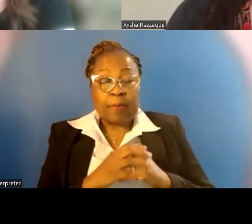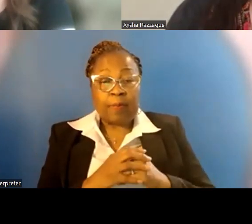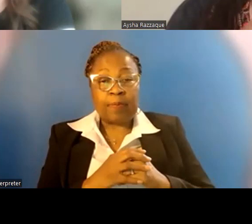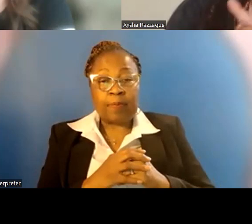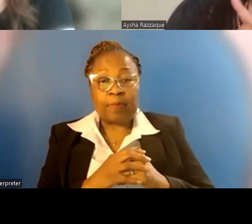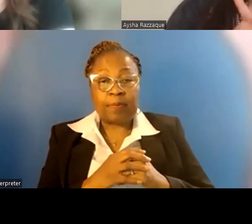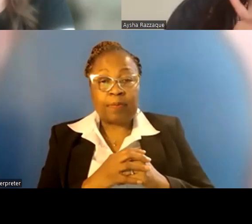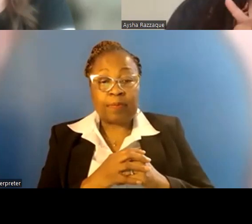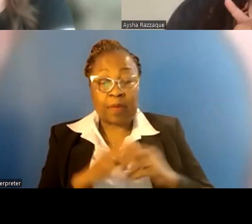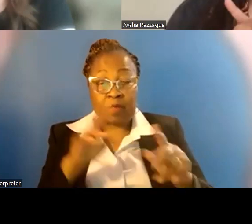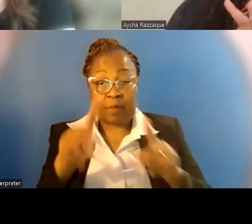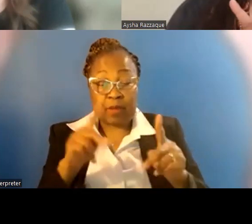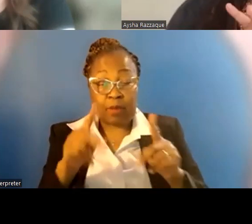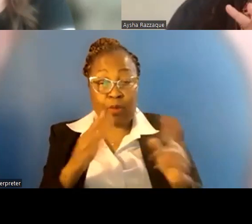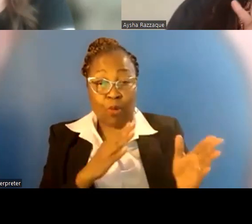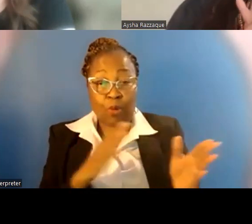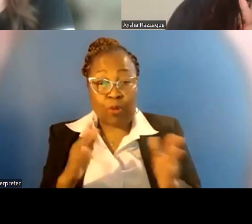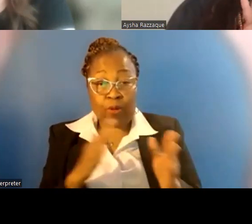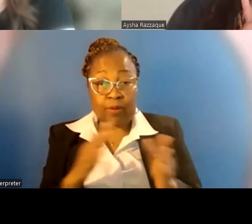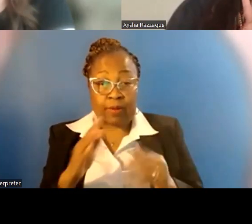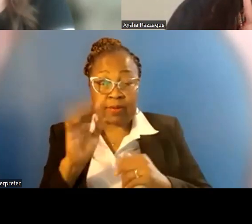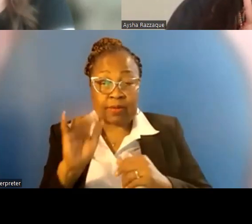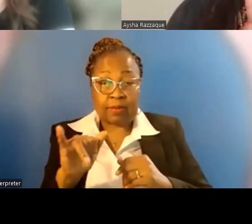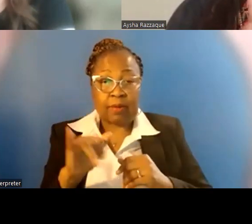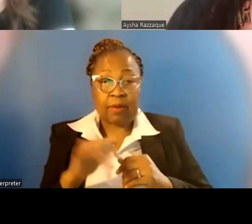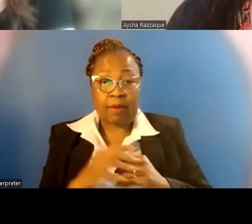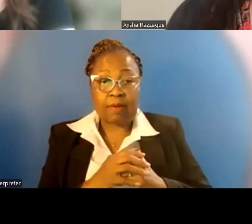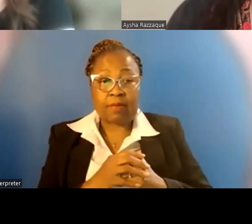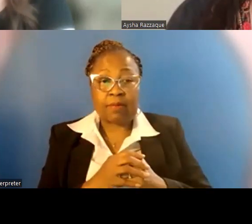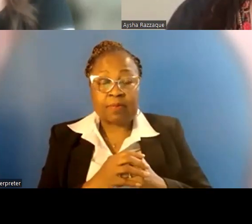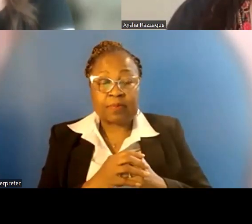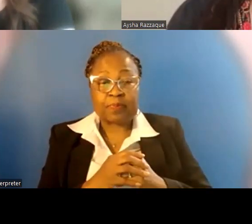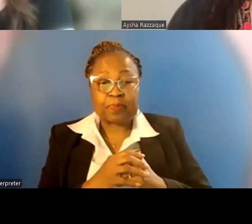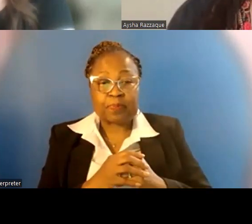the board that was organizing it, a lot of them belonged